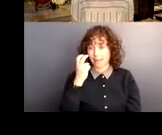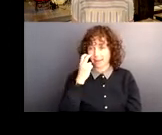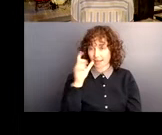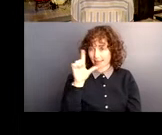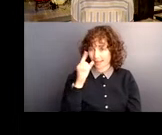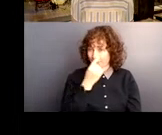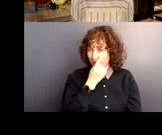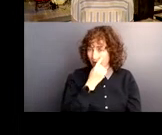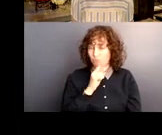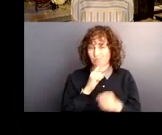to learners of all ages.